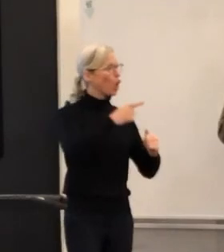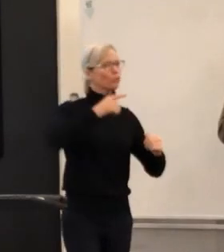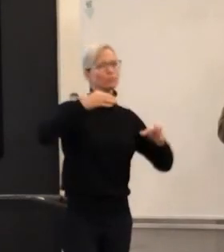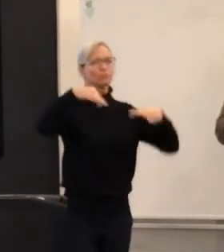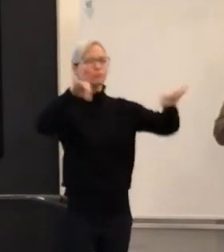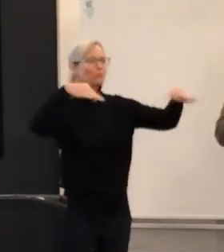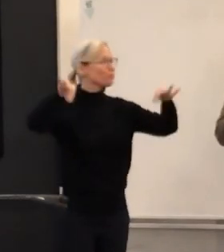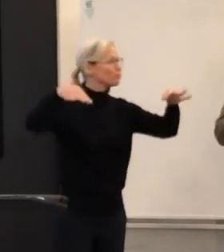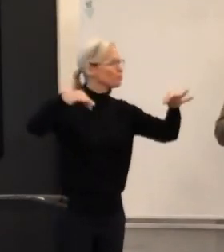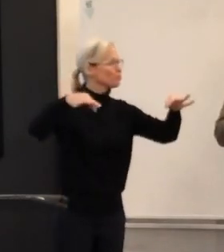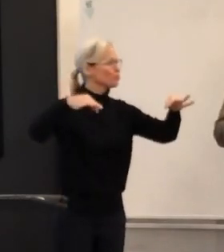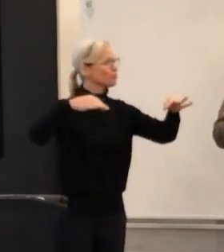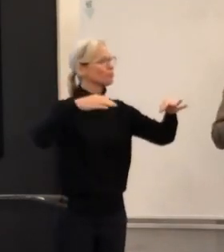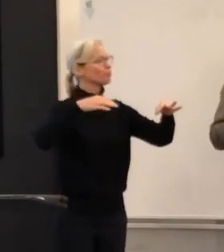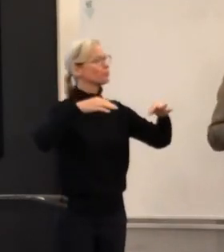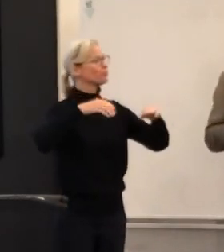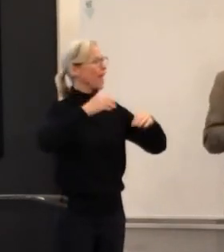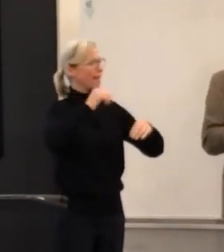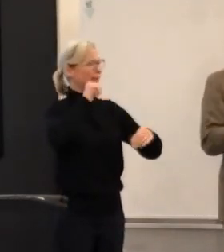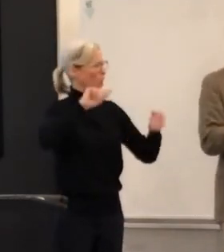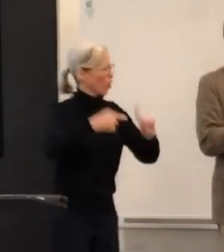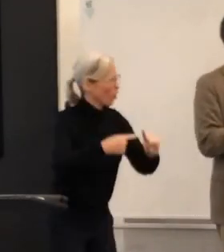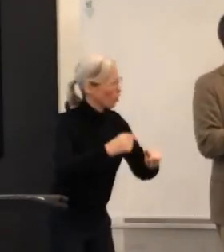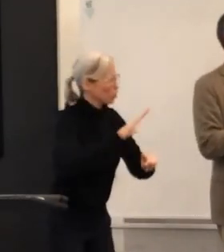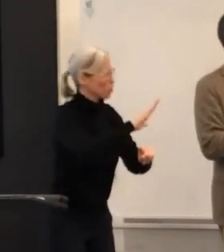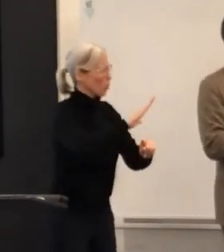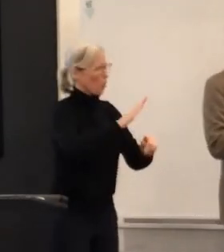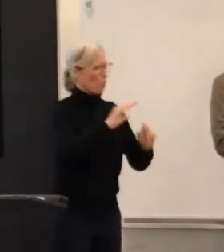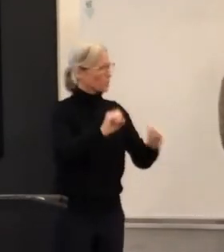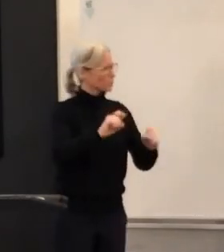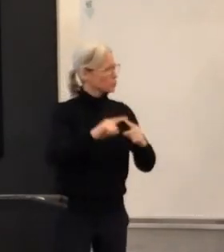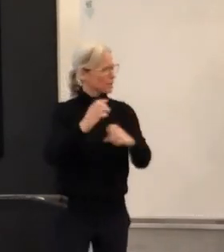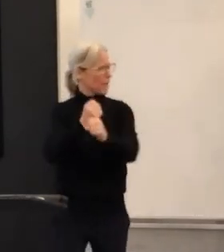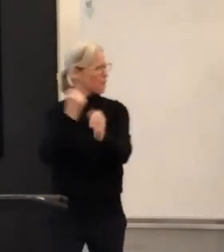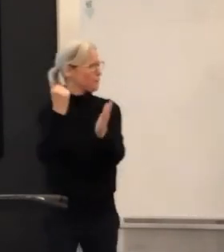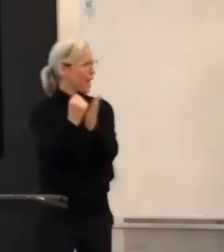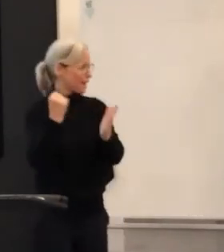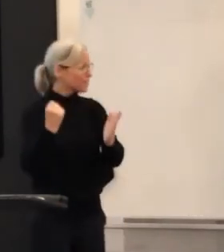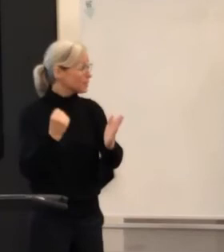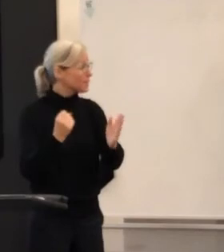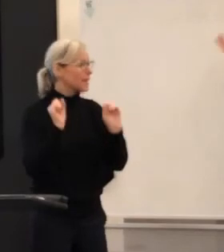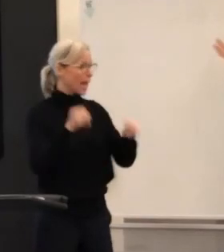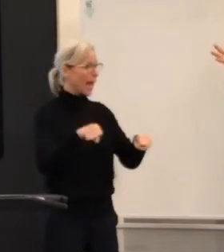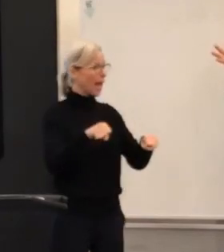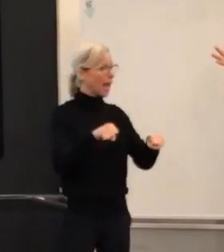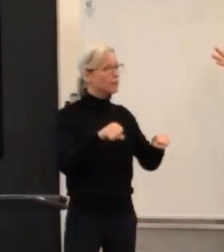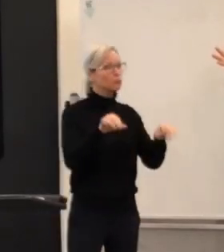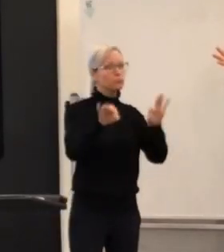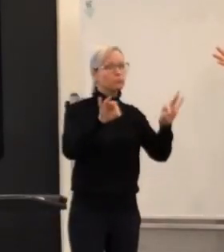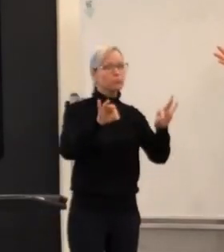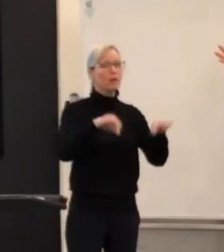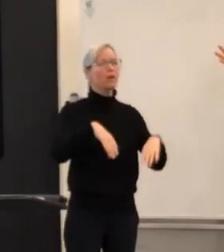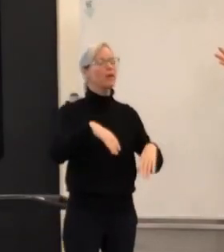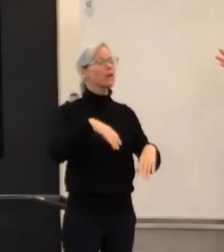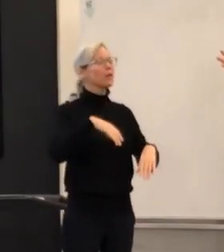that would jeopardize your patent rights. I often advise clients, I like the term secret sauce,